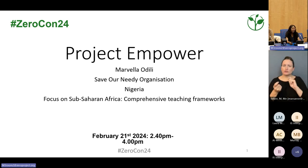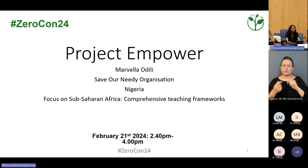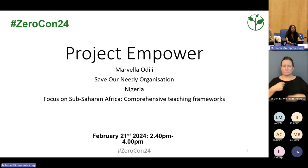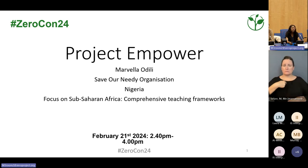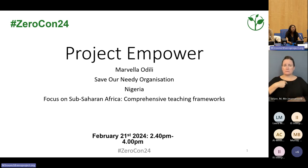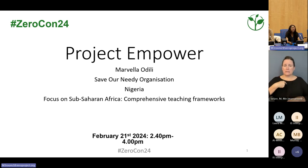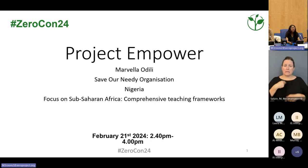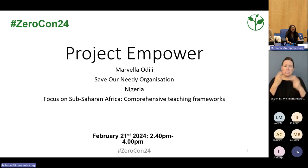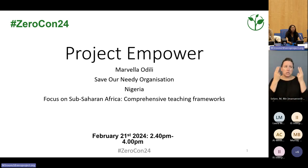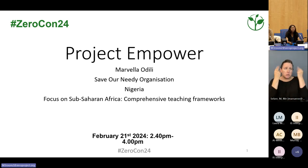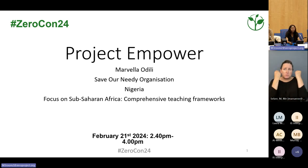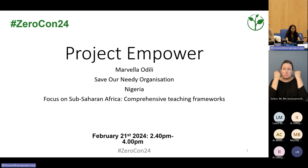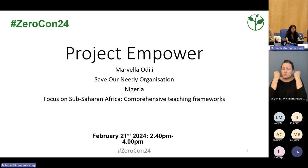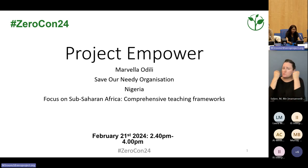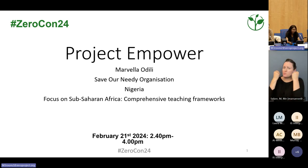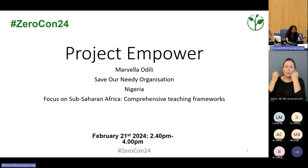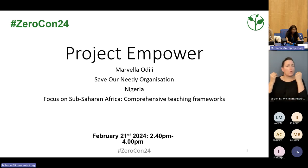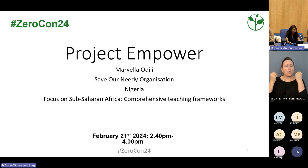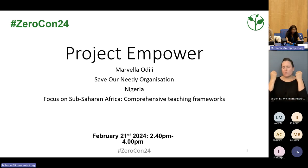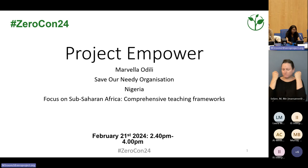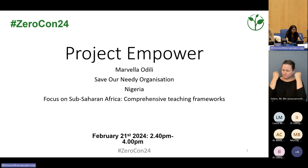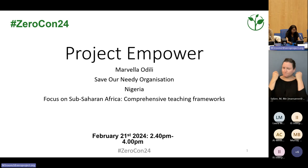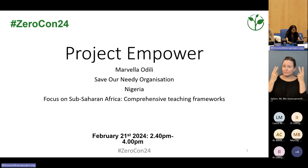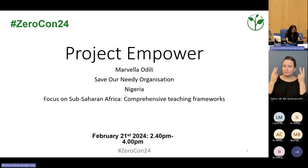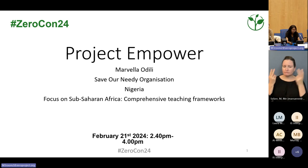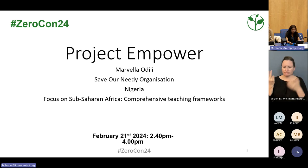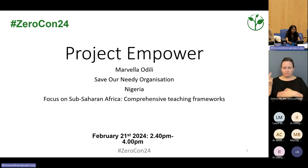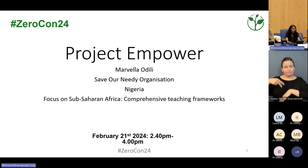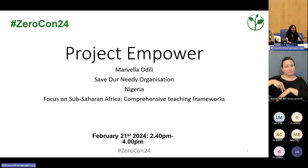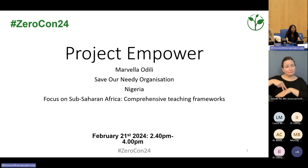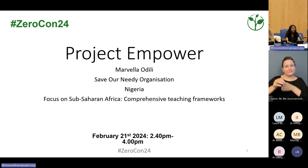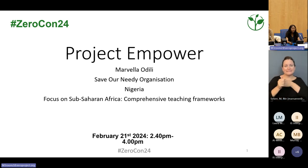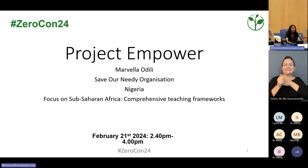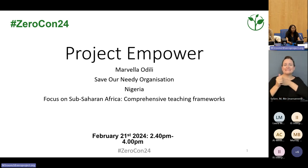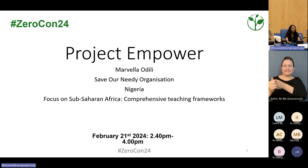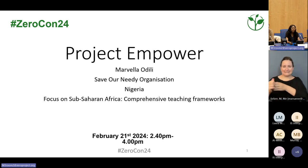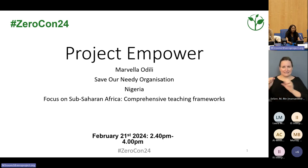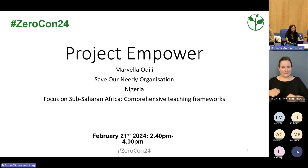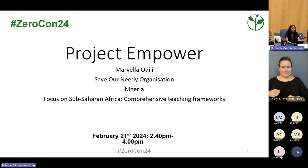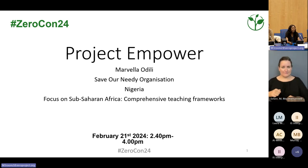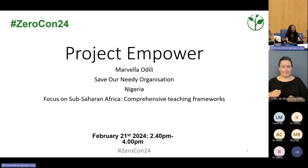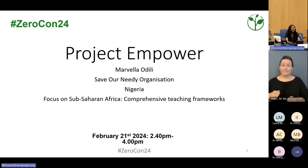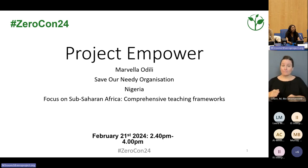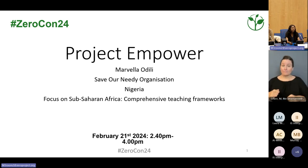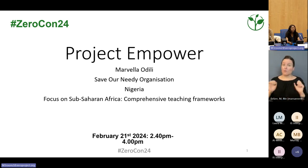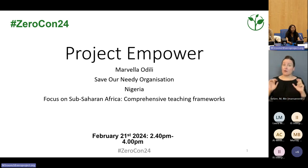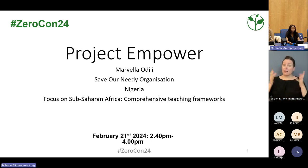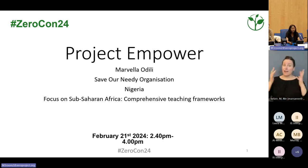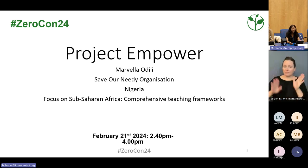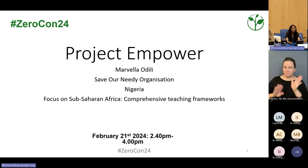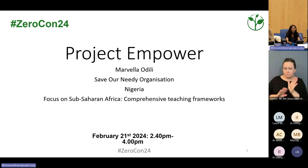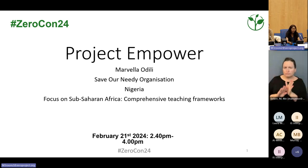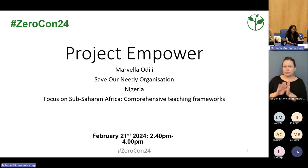and they begin to lead more productive lives. Through training, in-person and online training,